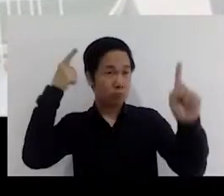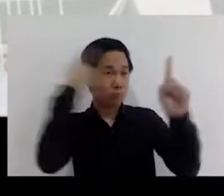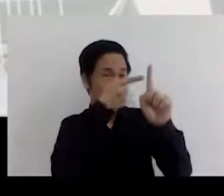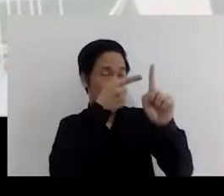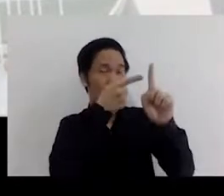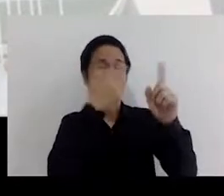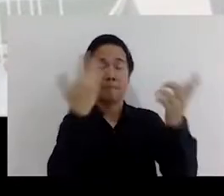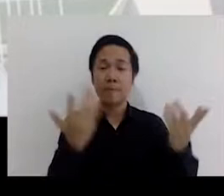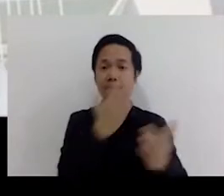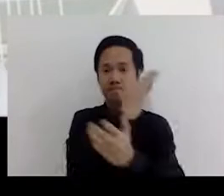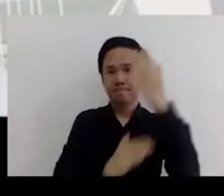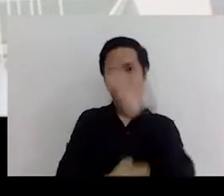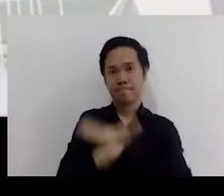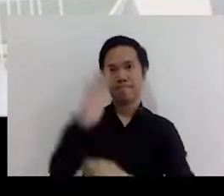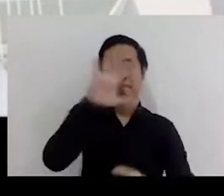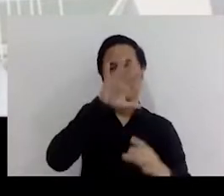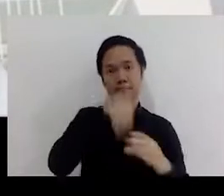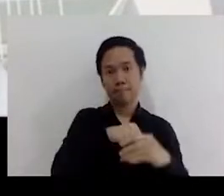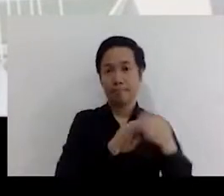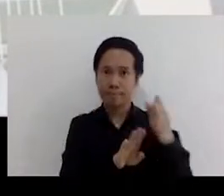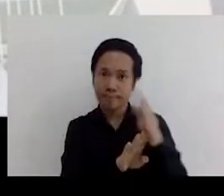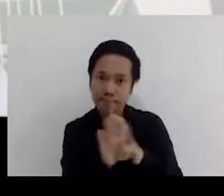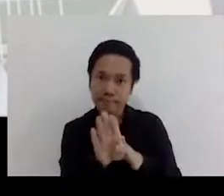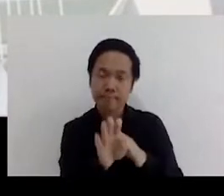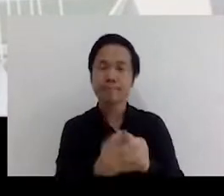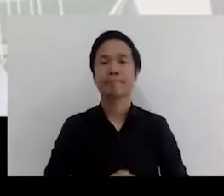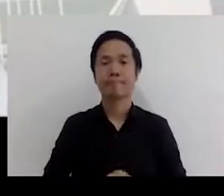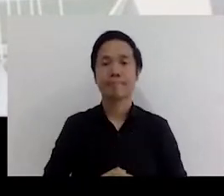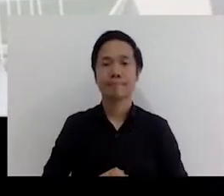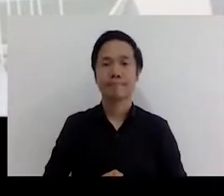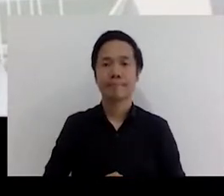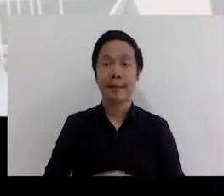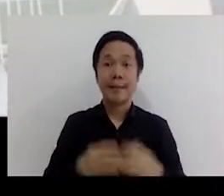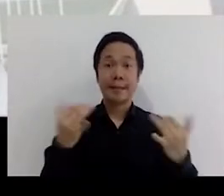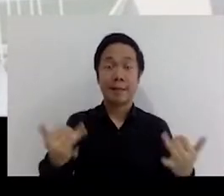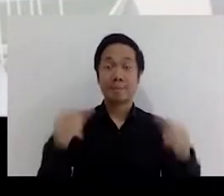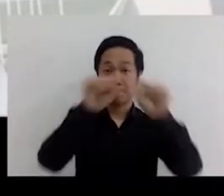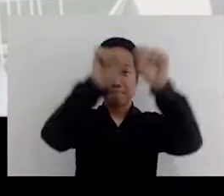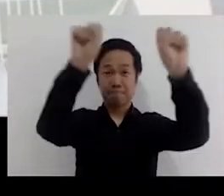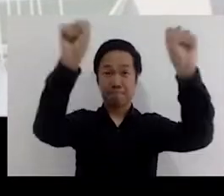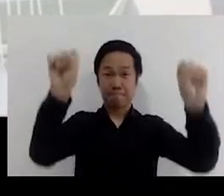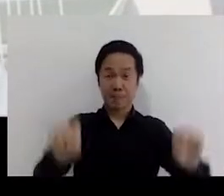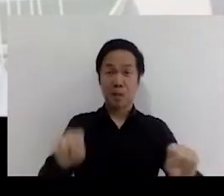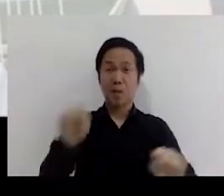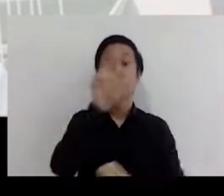and then with the advent of the system-wide United Nations Disability Inclusion Strategy last year,